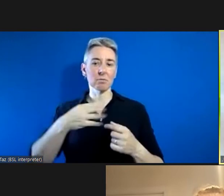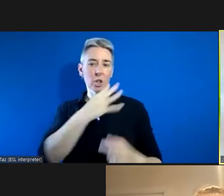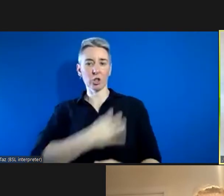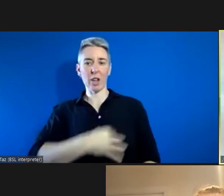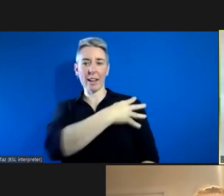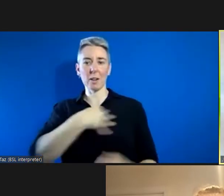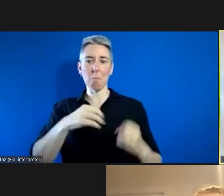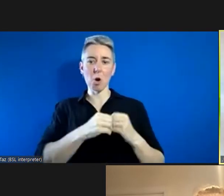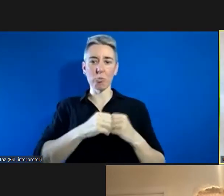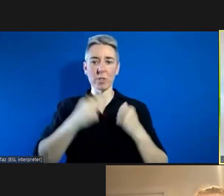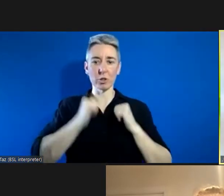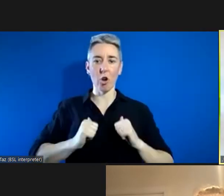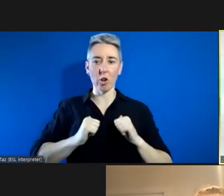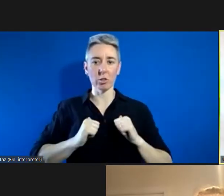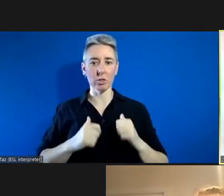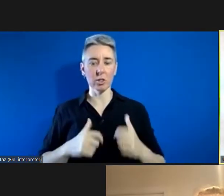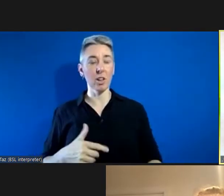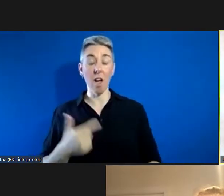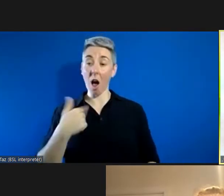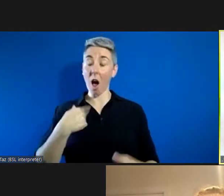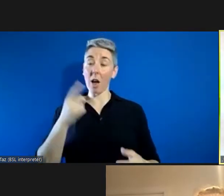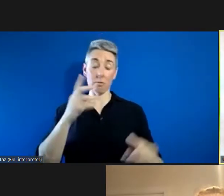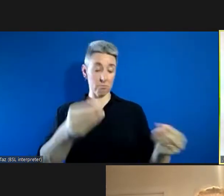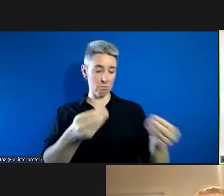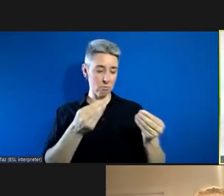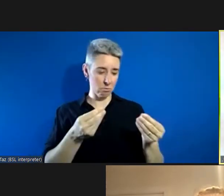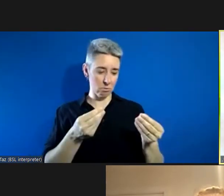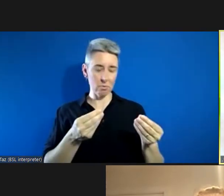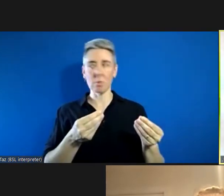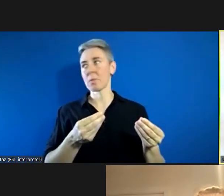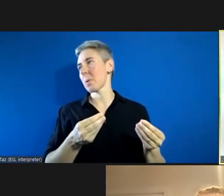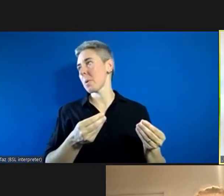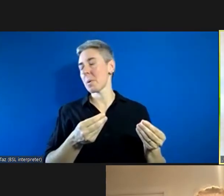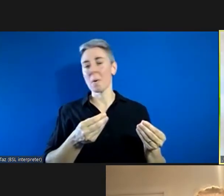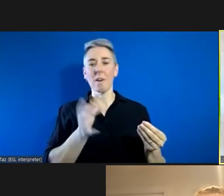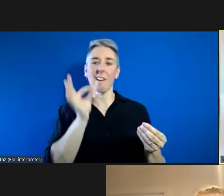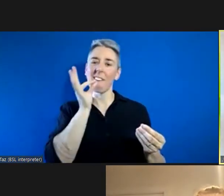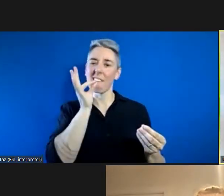When I went to complain, I took out my front tooth and put my Burberry checked shirt on.